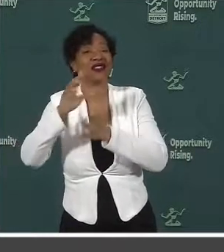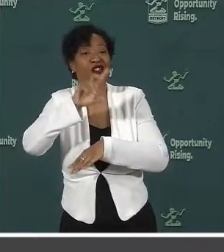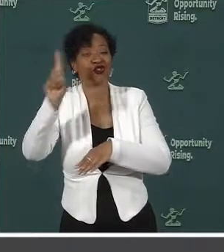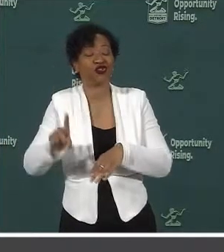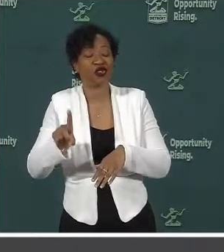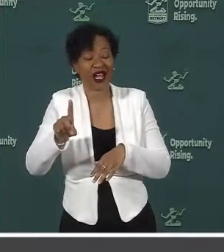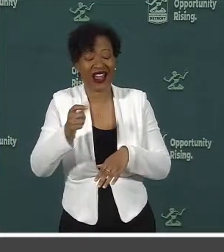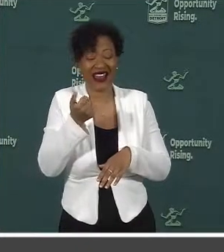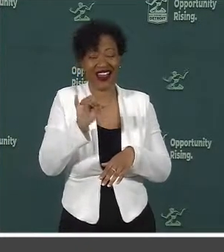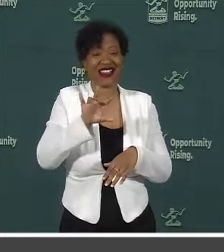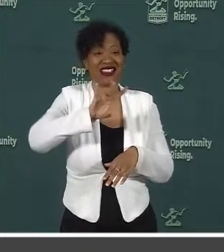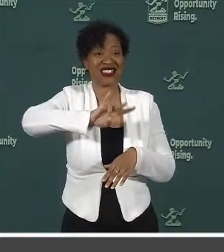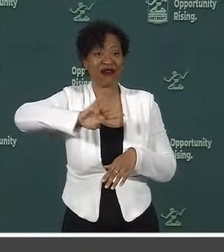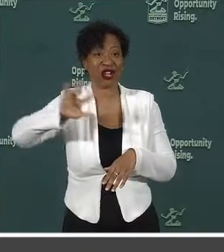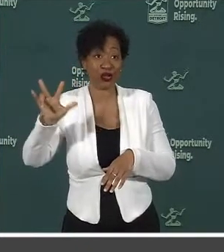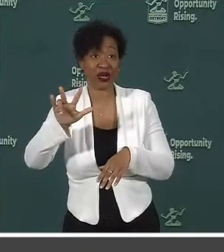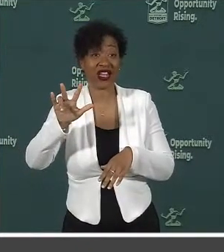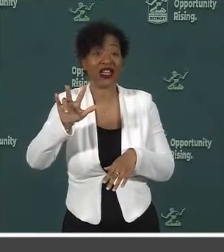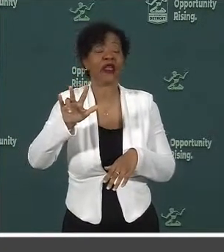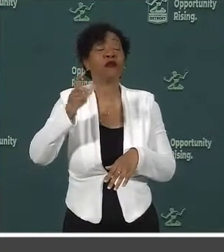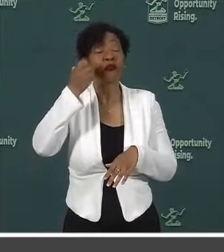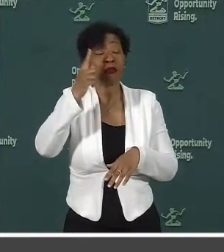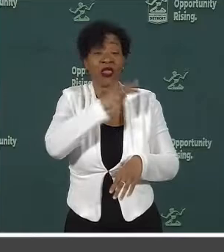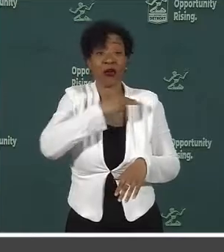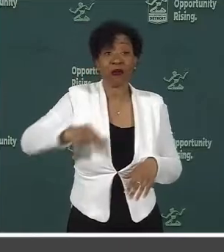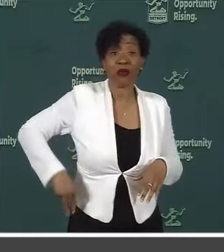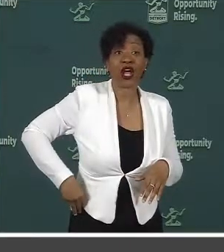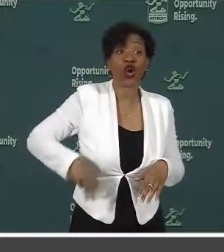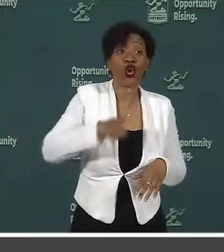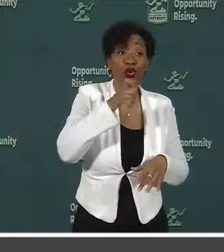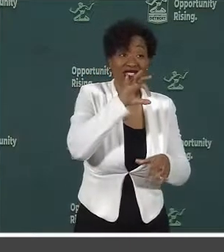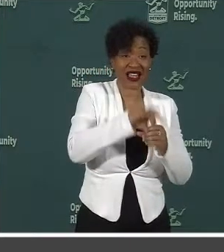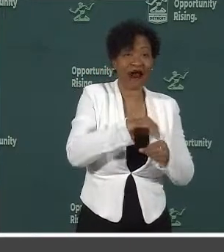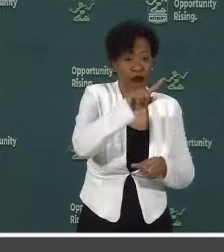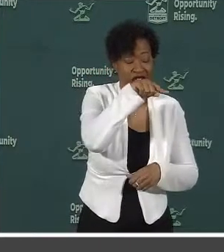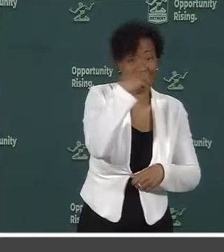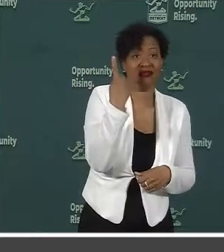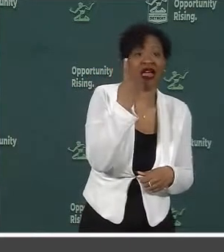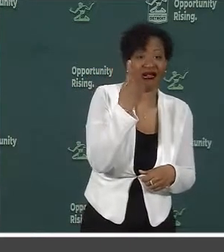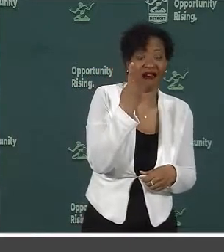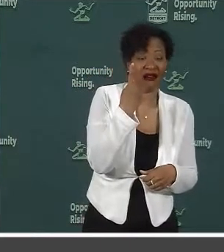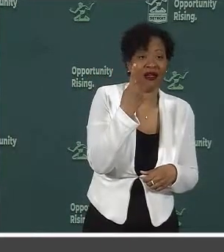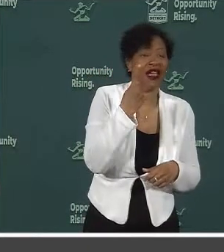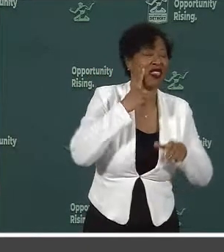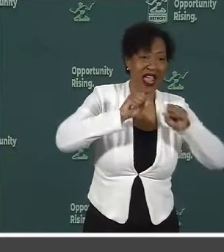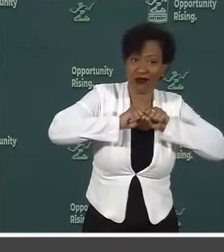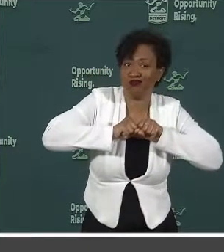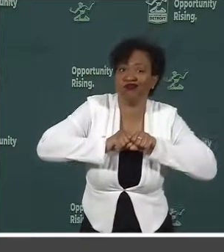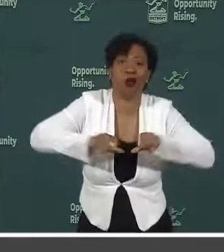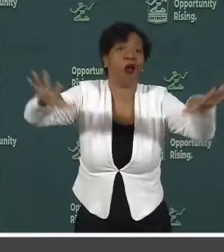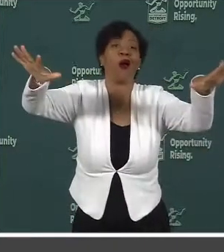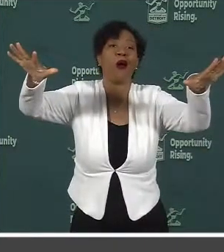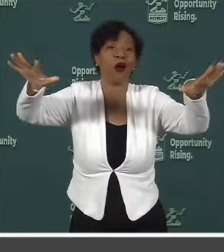MESSAGE ON THAT DECISION WAS UNMISTAKABLE THEY CLEARED OUT TO THE SUBURBS WHEN THEY SAW THAT AND SO THEY LEFT SOME